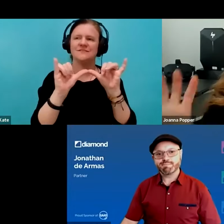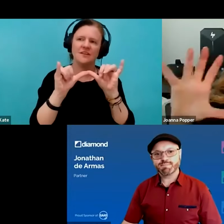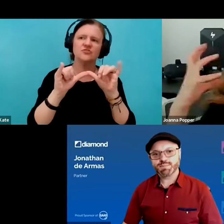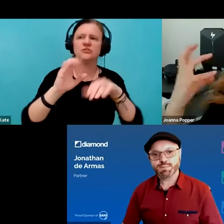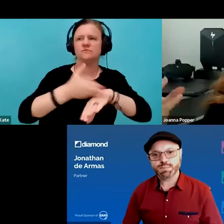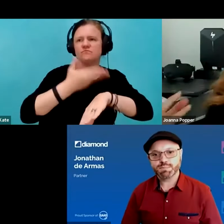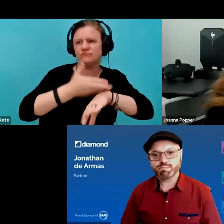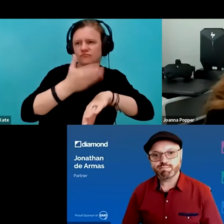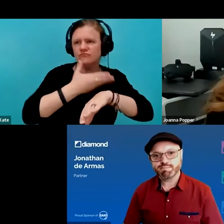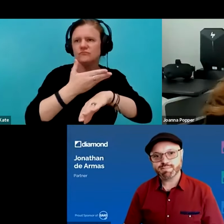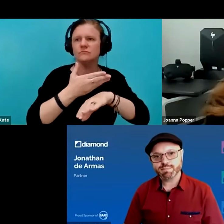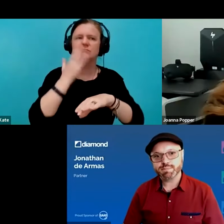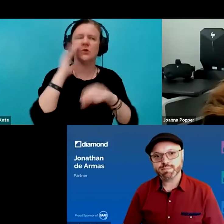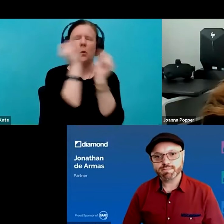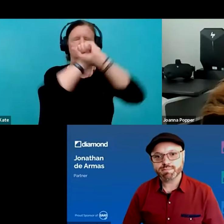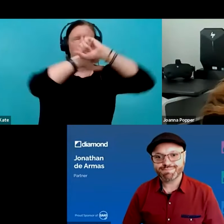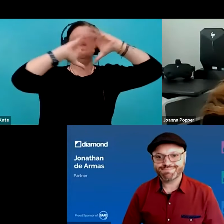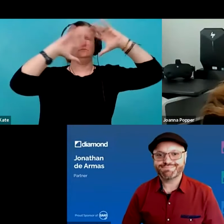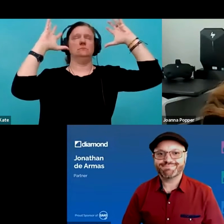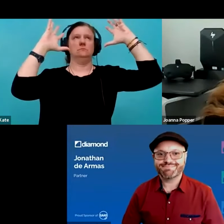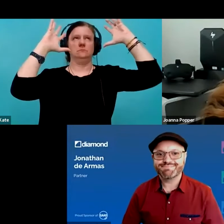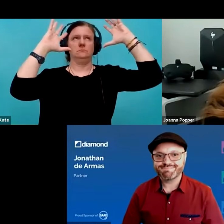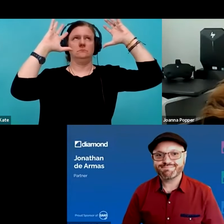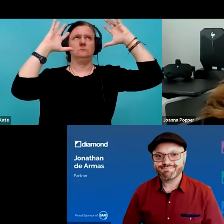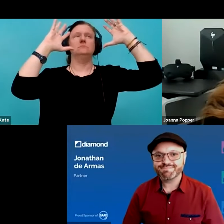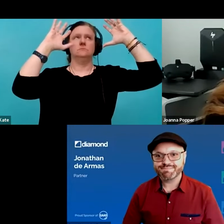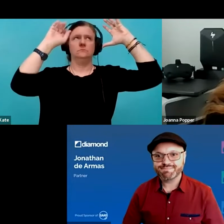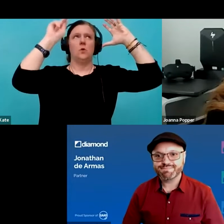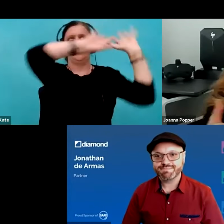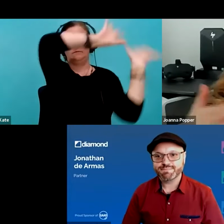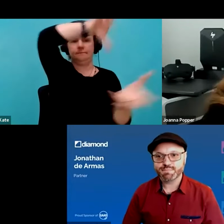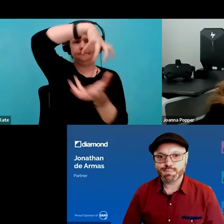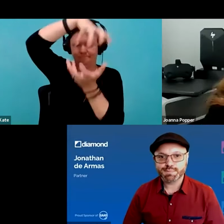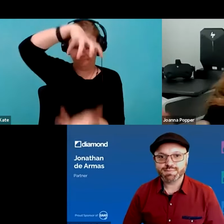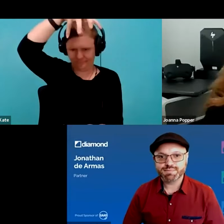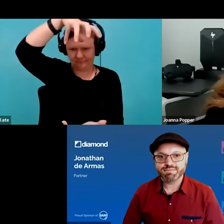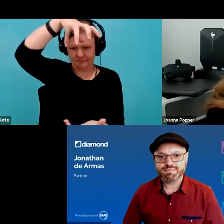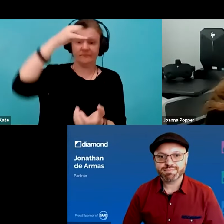where you need to pre visualize Joanna Popper: A product before it exists whether it's real estate or